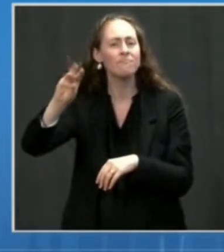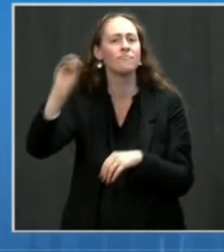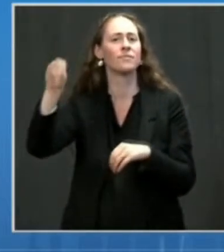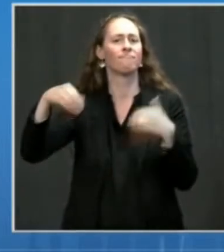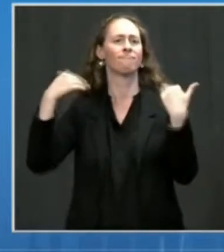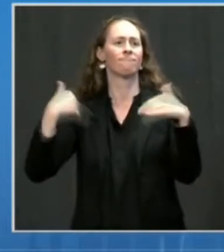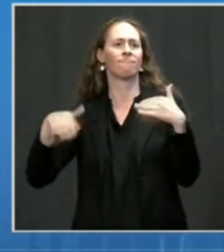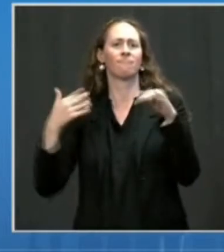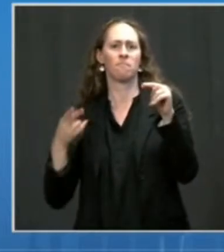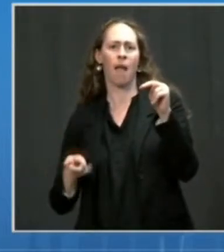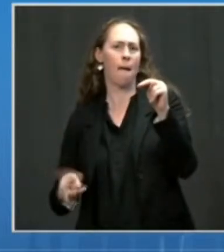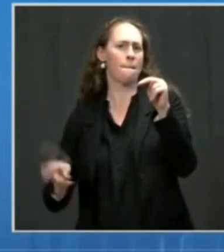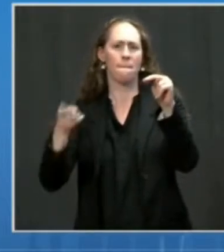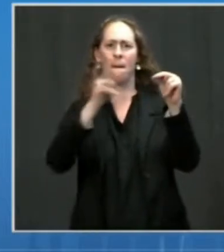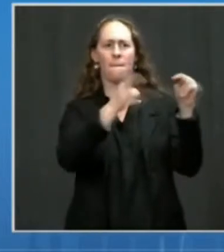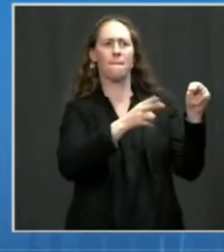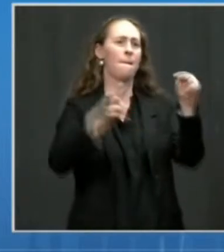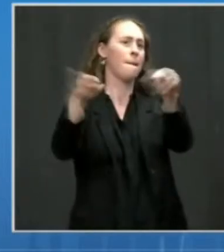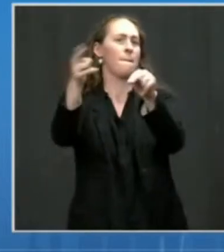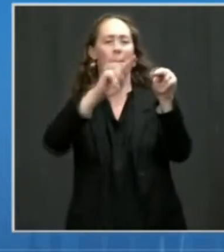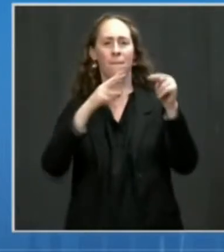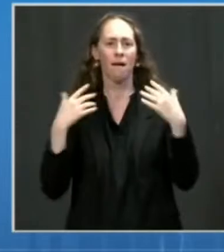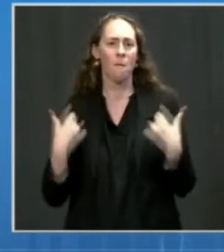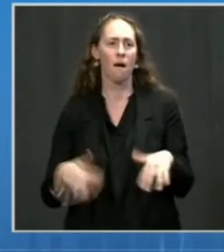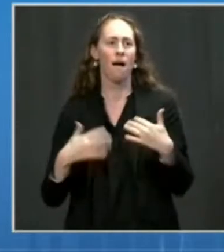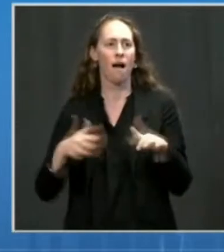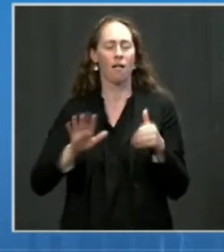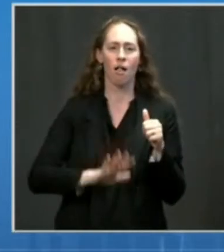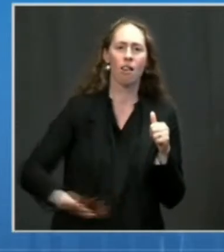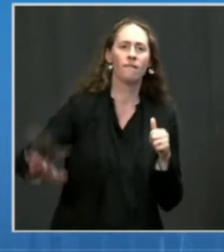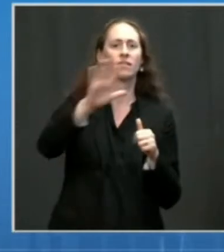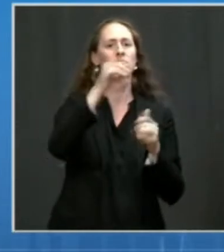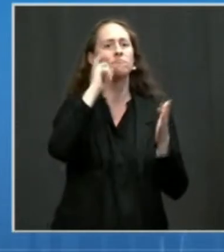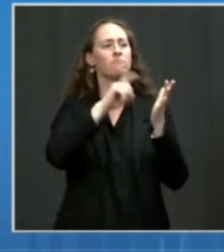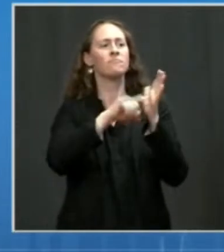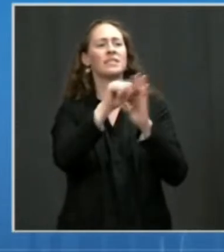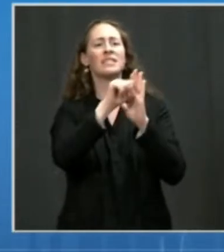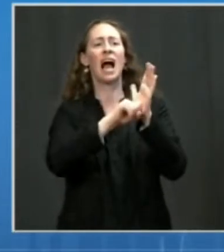VACCINATED EVERY DAY. MISSISSIPPI, 250%. ALABAMA, 215%, AND ARKANSAS,